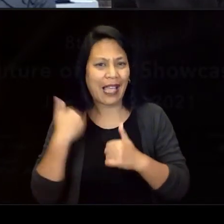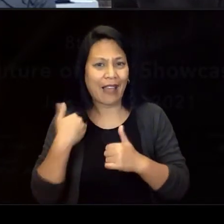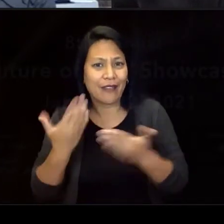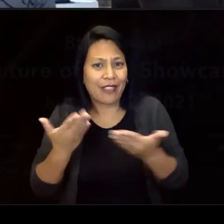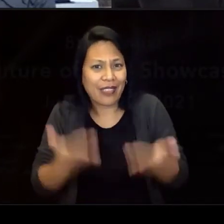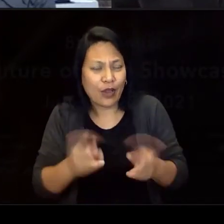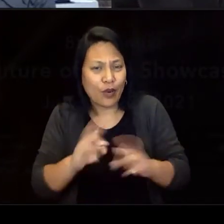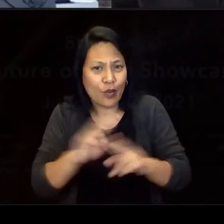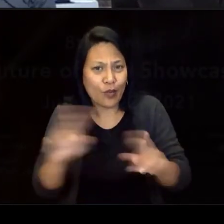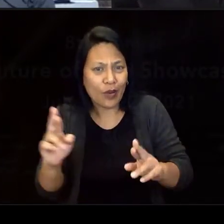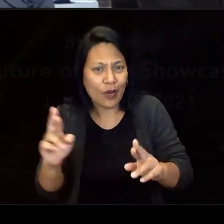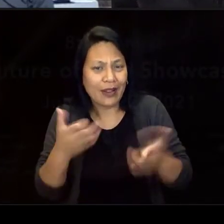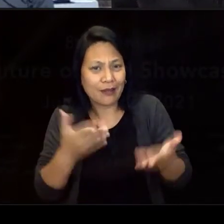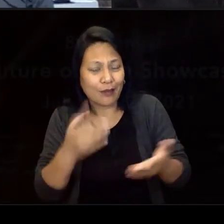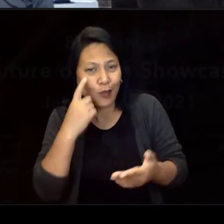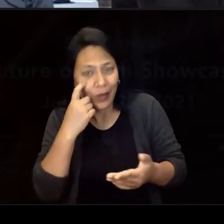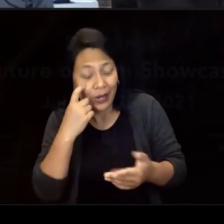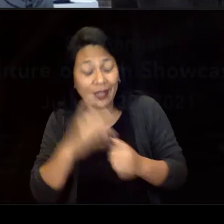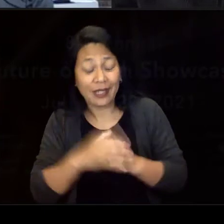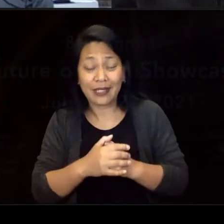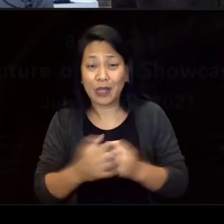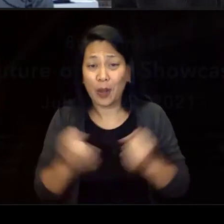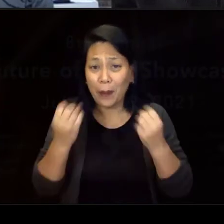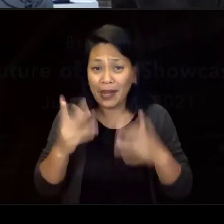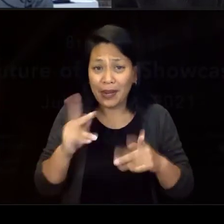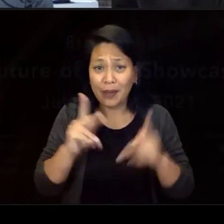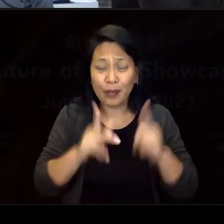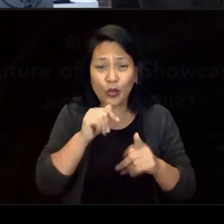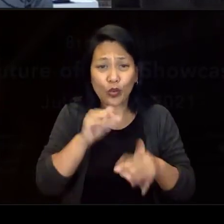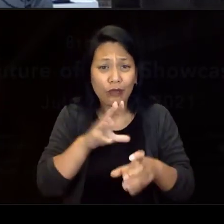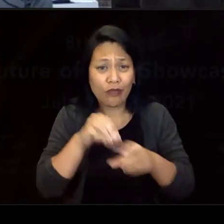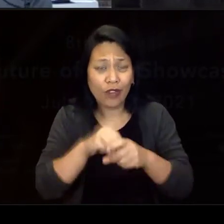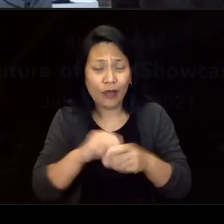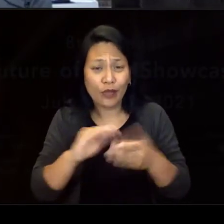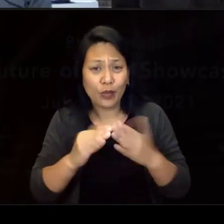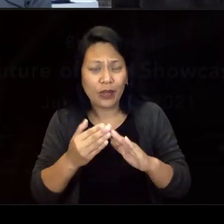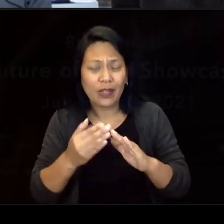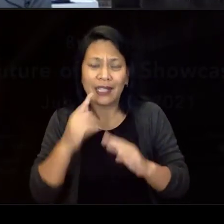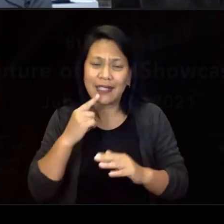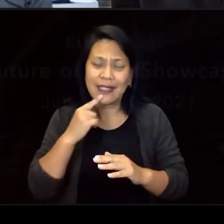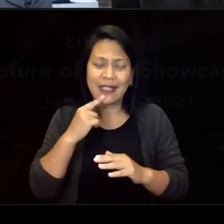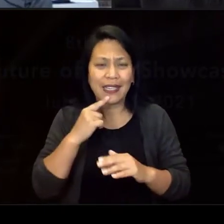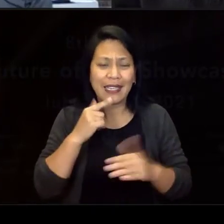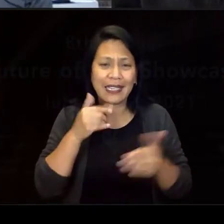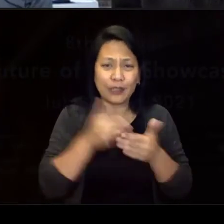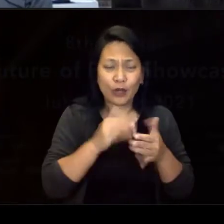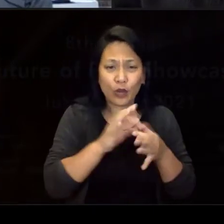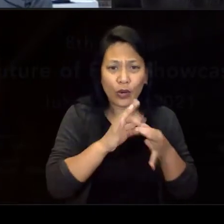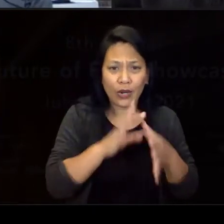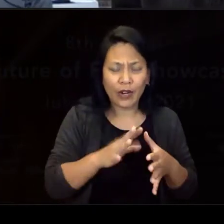because I feel like a lot of us, again, in the community, talk of ICs of having an HR person, right.